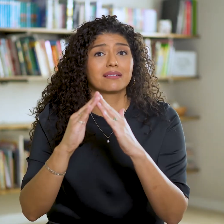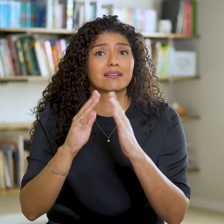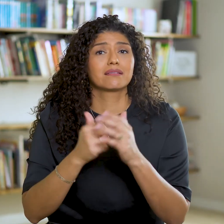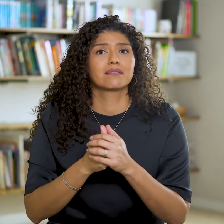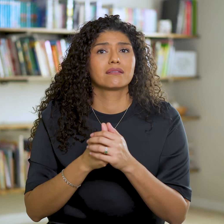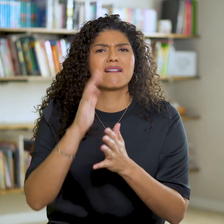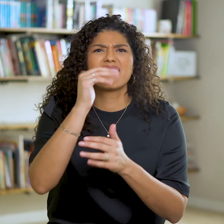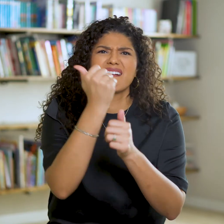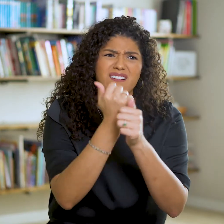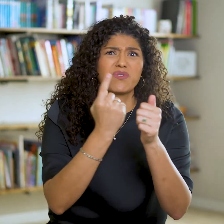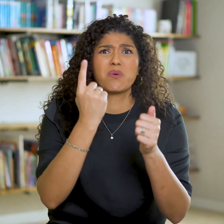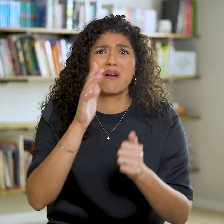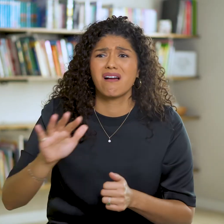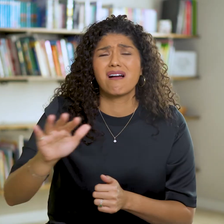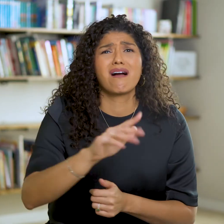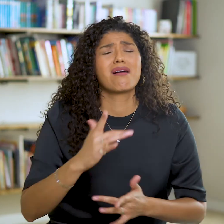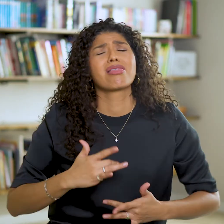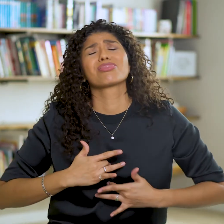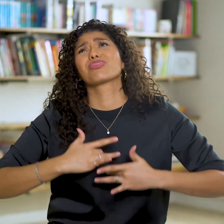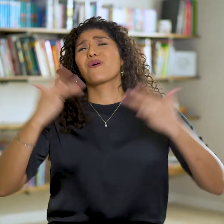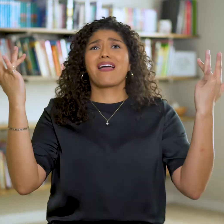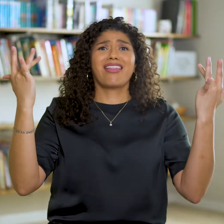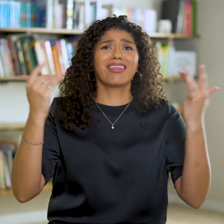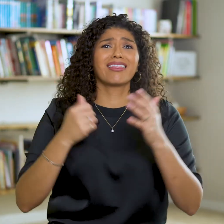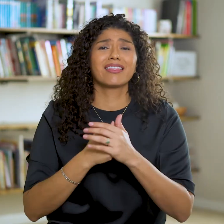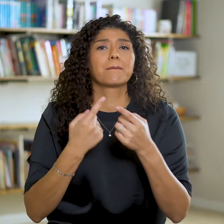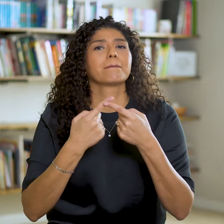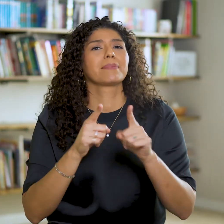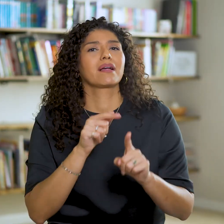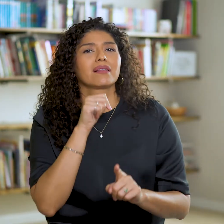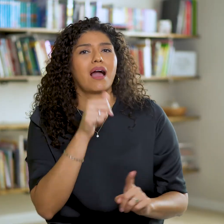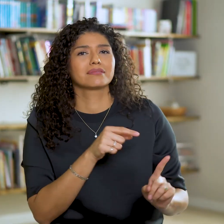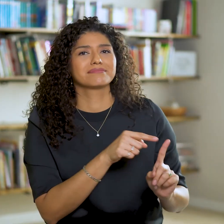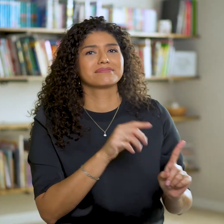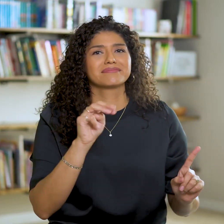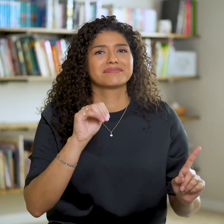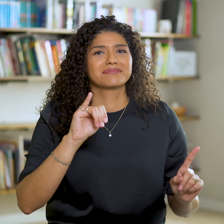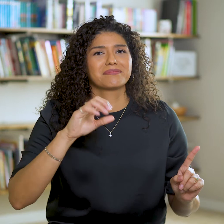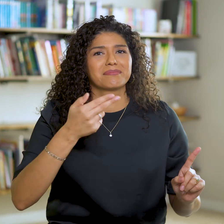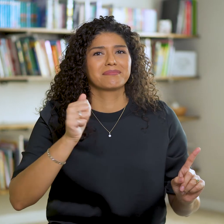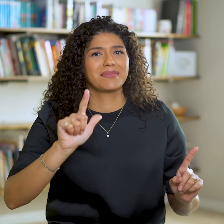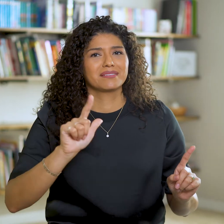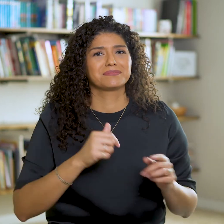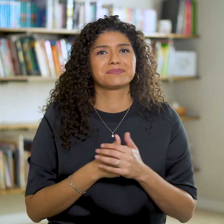and everyone is thrilled except for Michal.